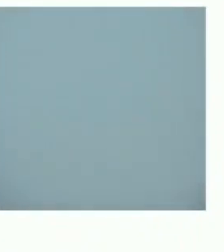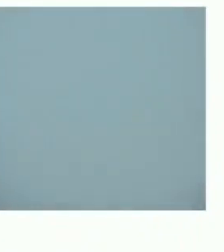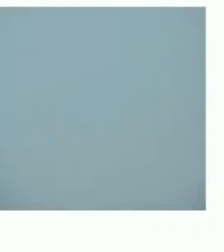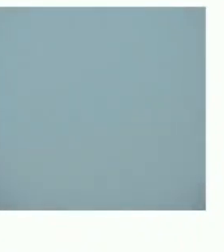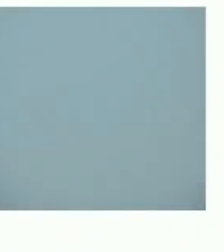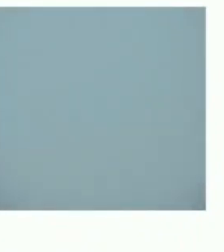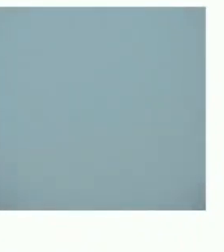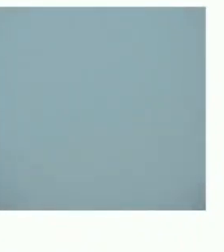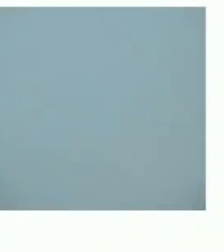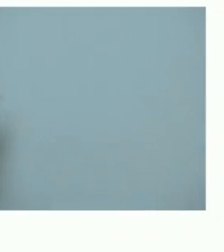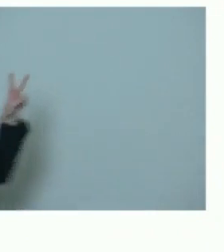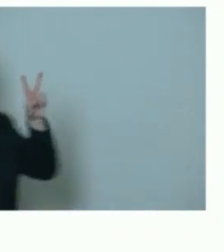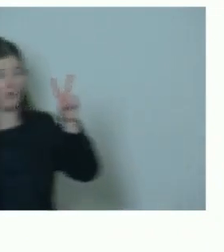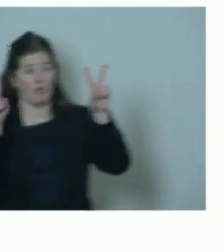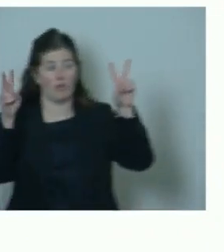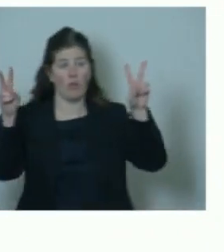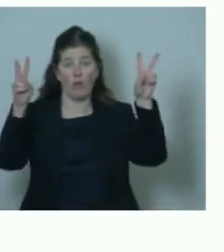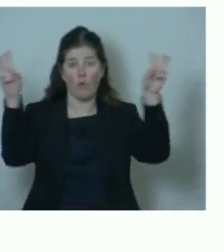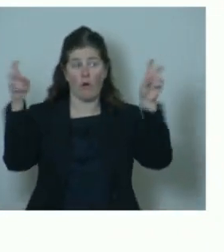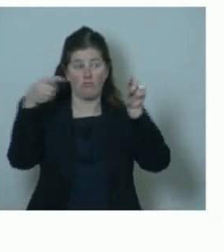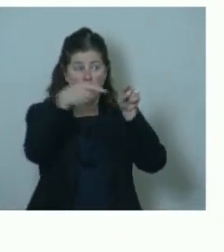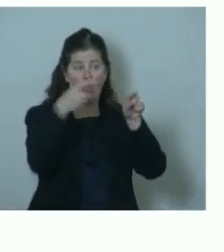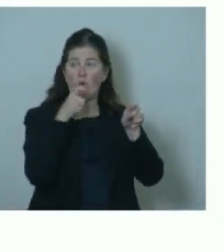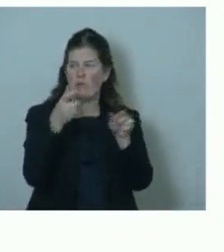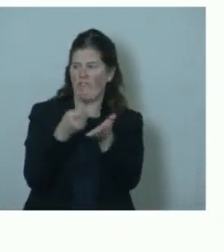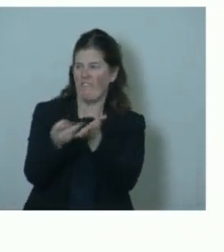I WILL JUST ABOUT A QUOTE FROM WINSTON CHURCHILL.